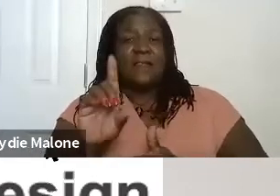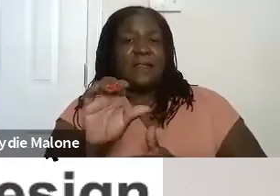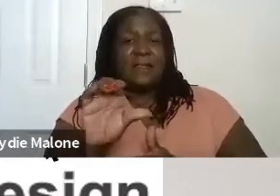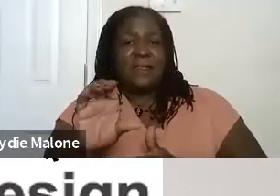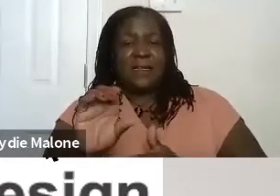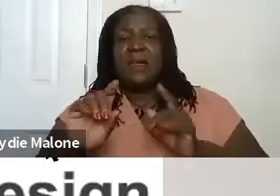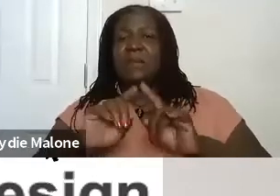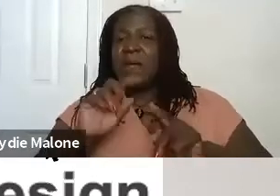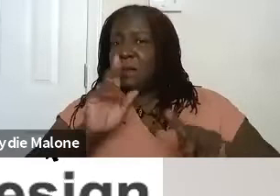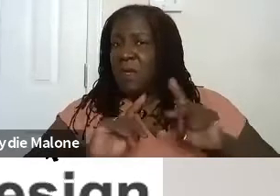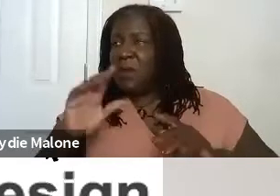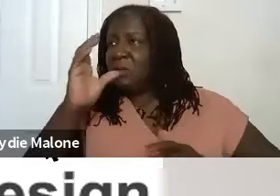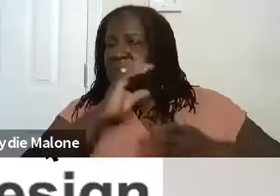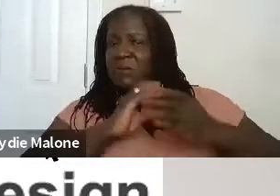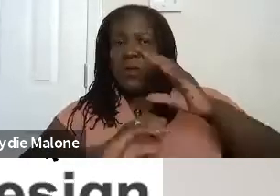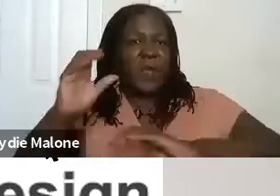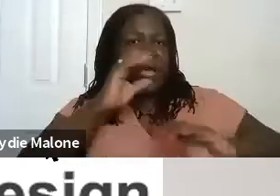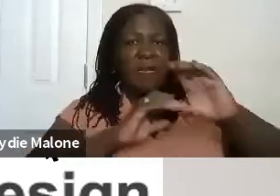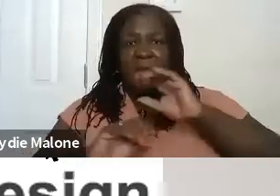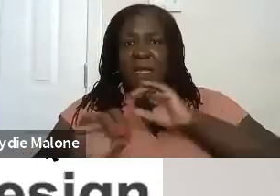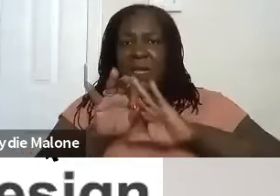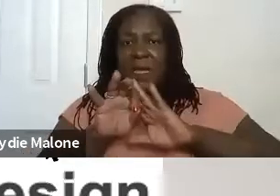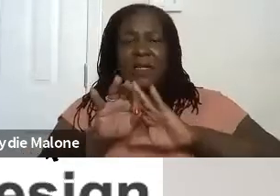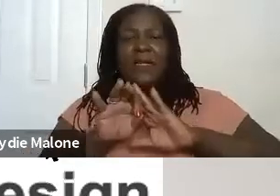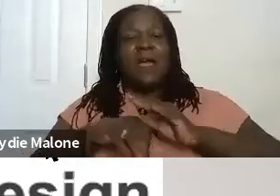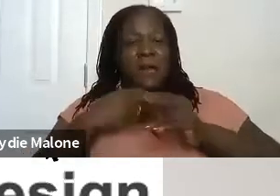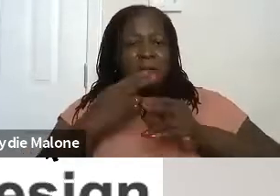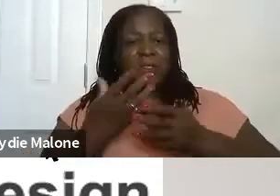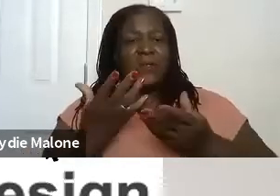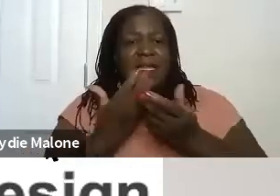as I already mentioned to you and the safety and how it was tolerated and what reactions